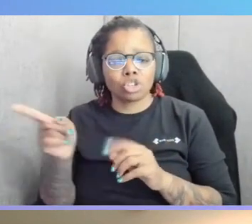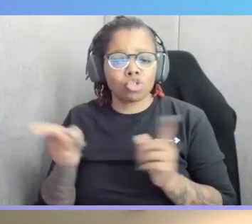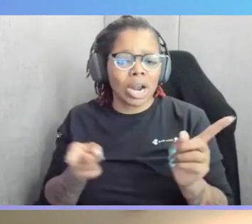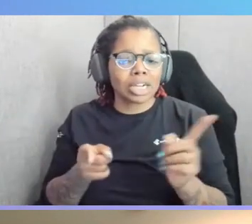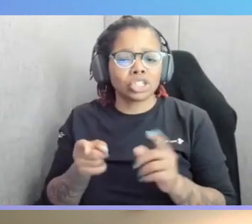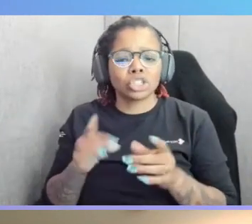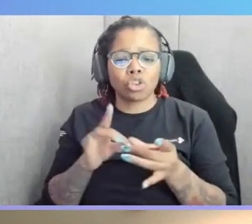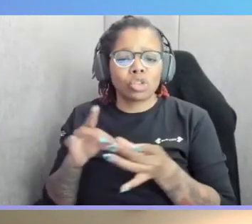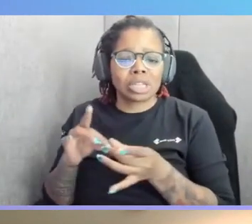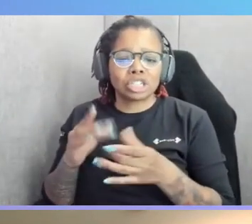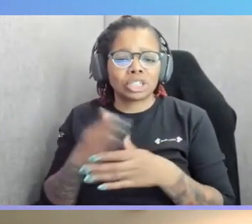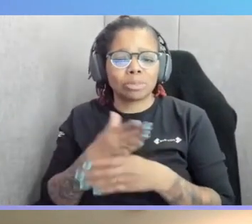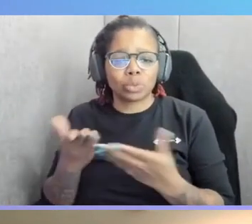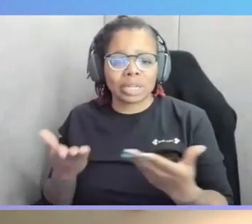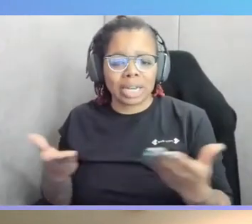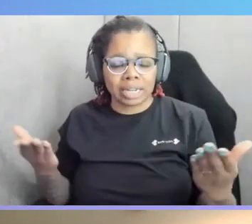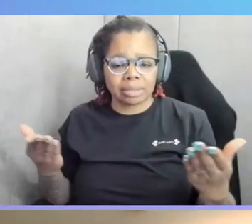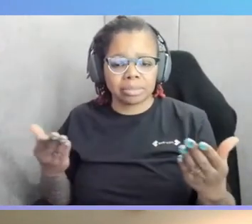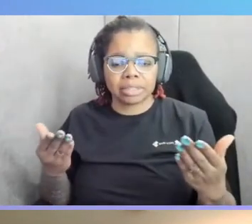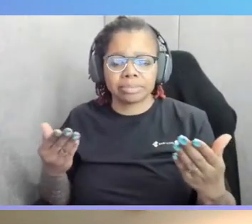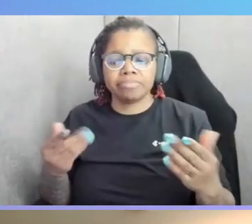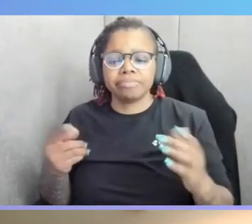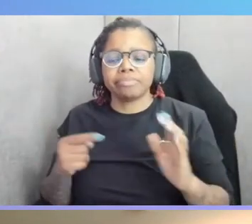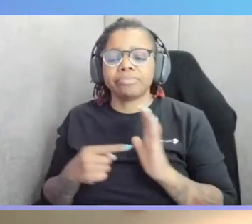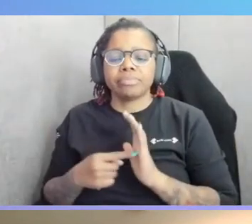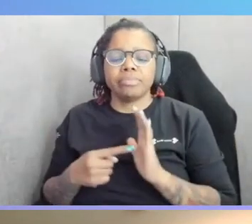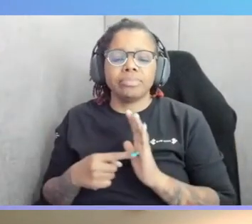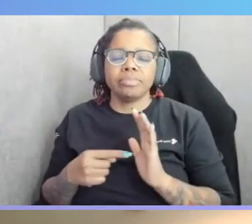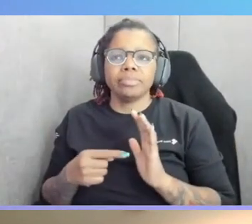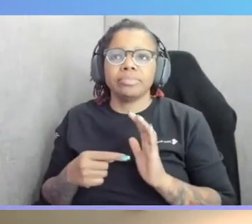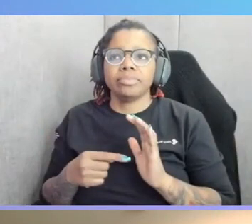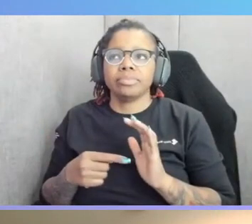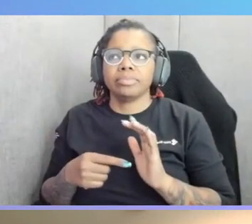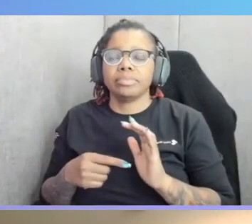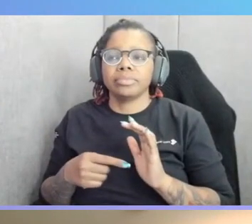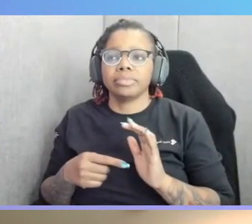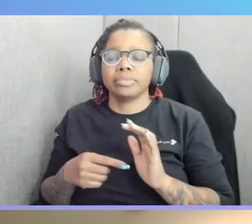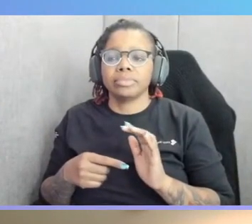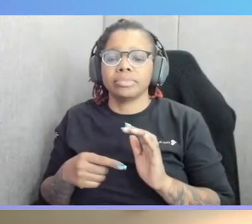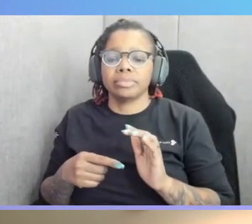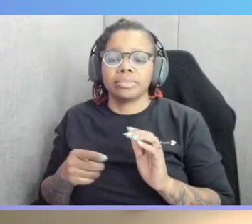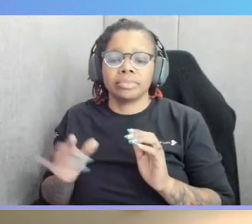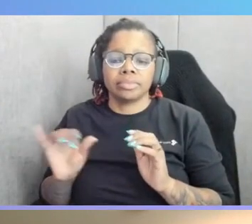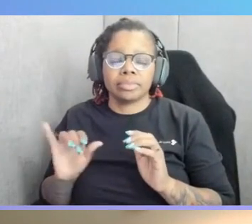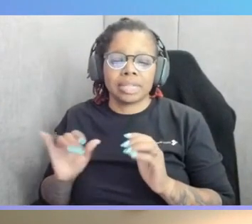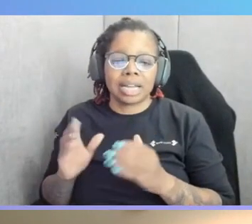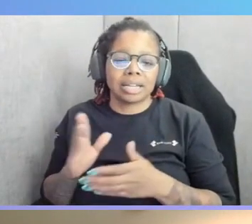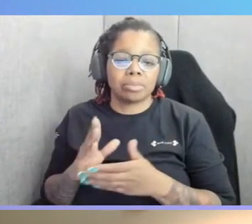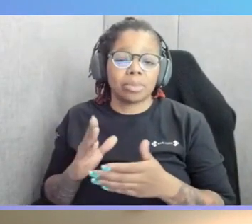As such as the part of the image as a part of the image